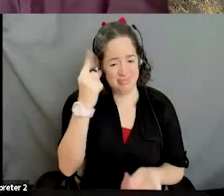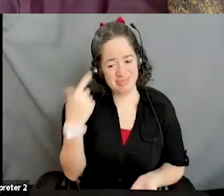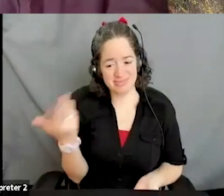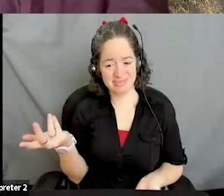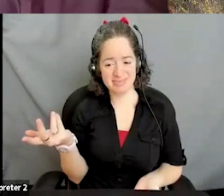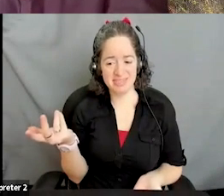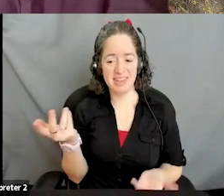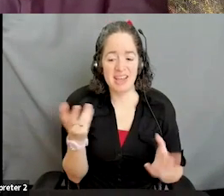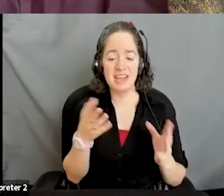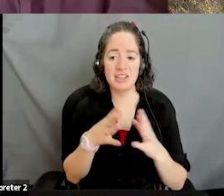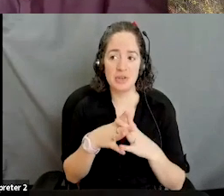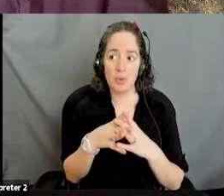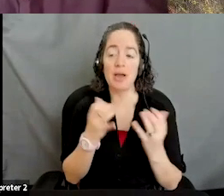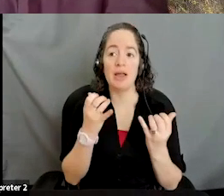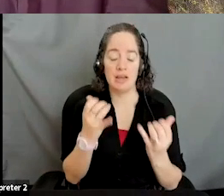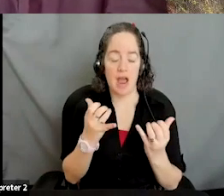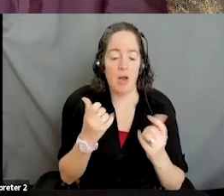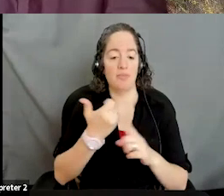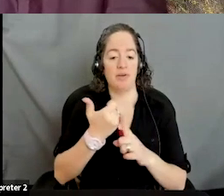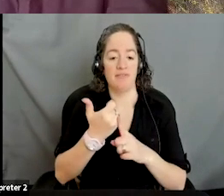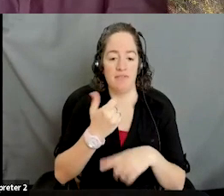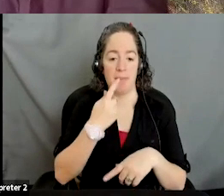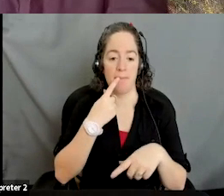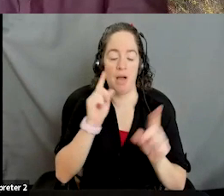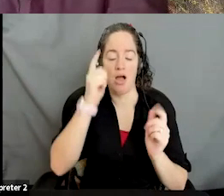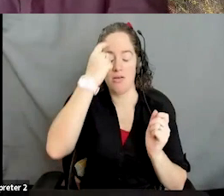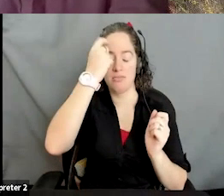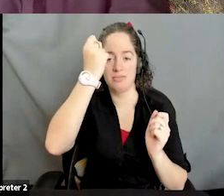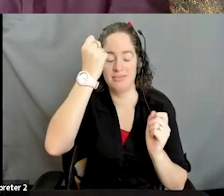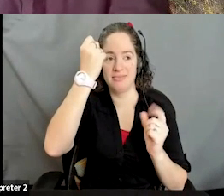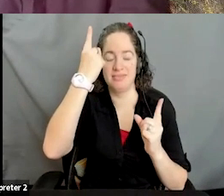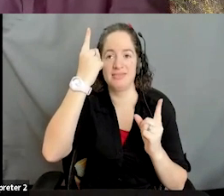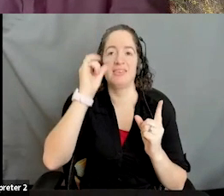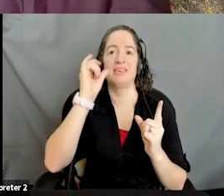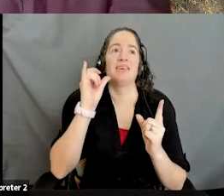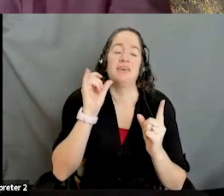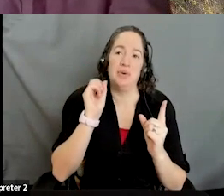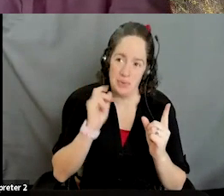the world could use a little bit more of that. I don't know exactly where to get started,